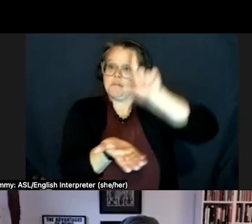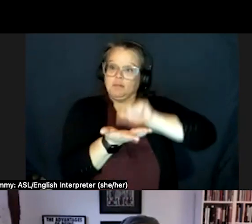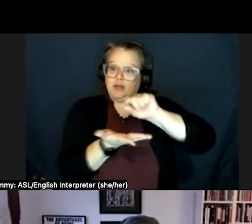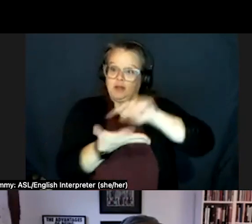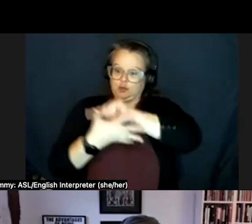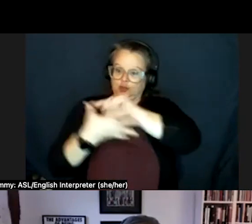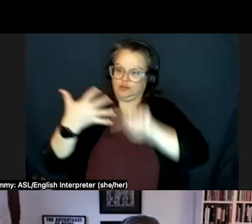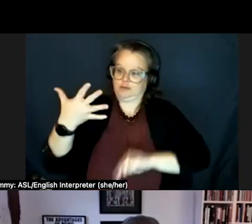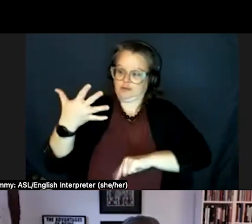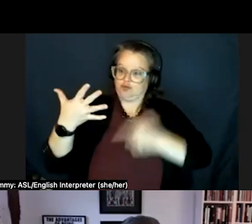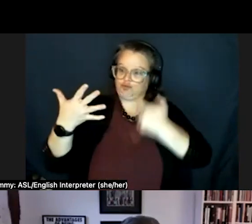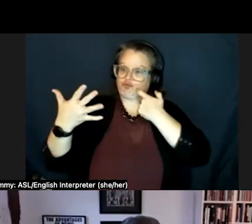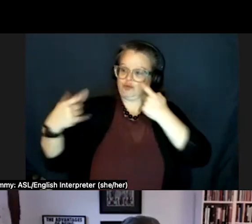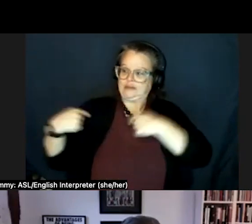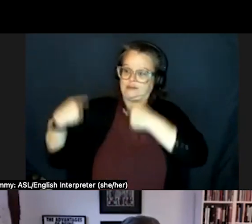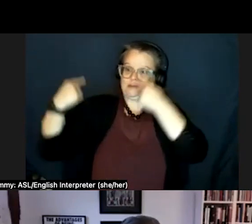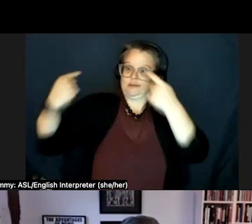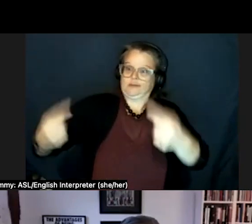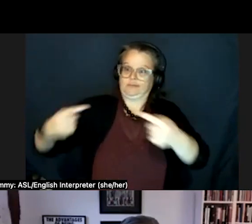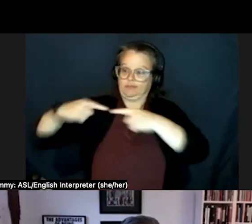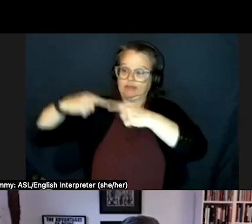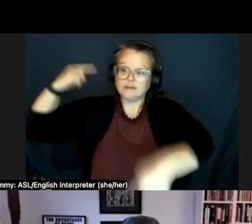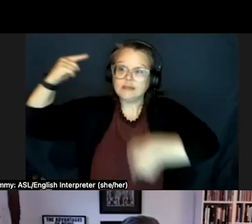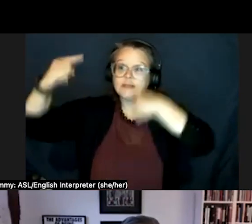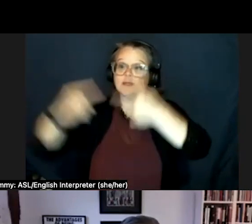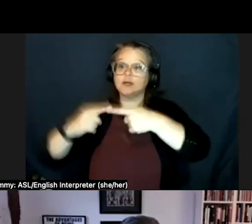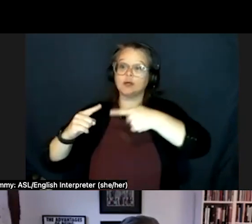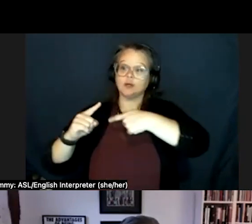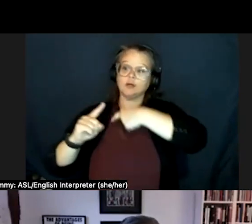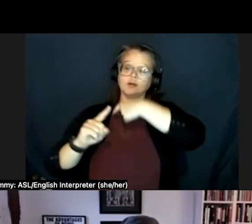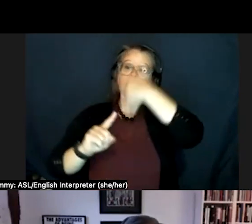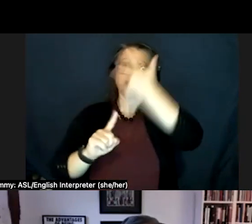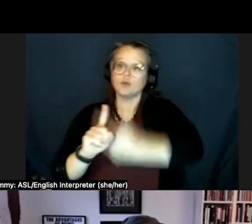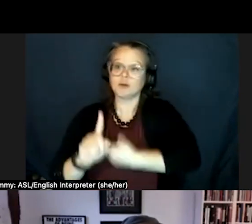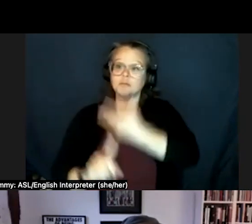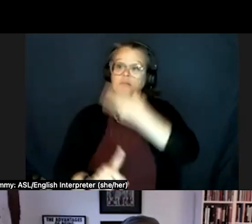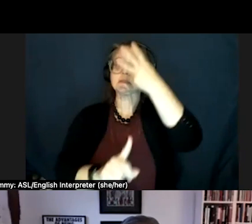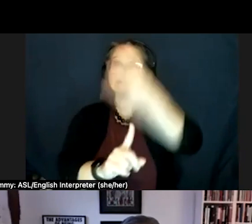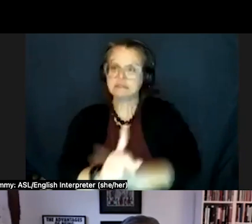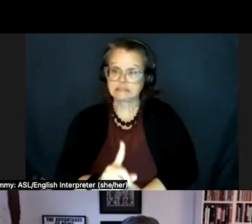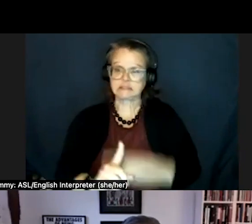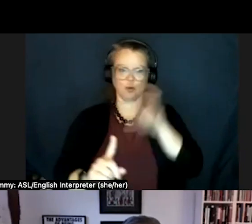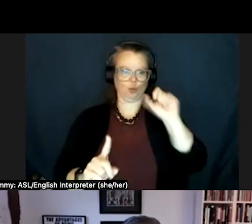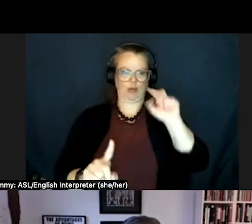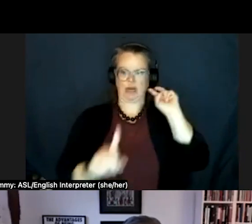know, who we're going to send copies to, who we have already sent an email out to, we can track if